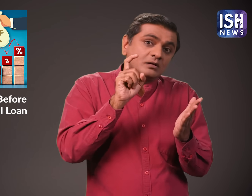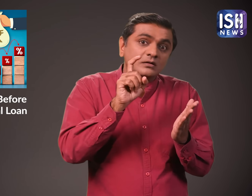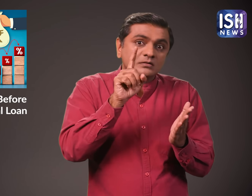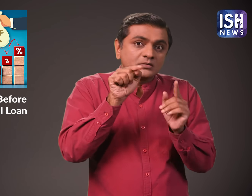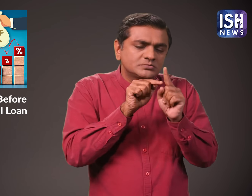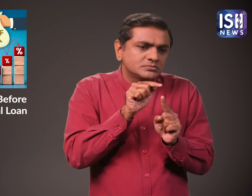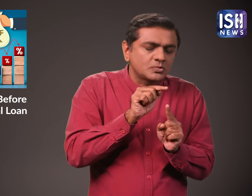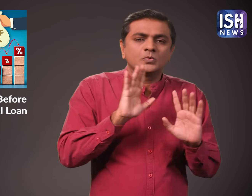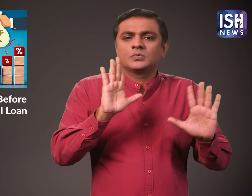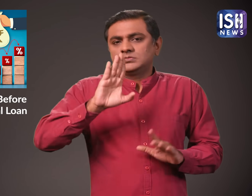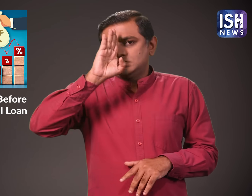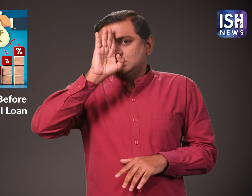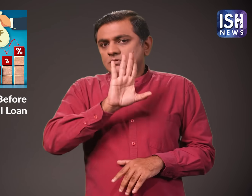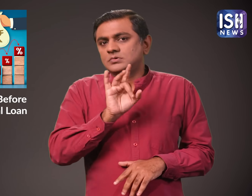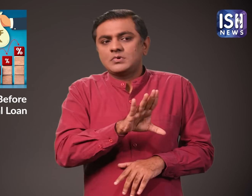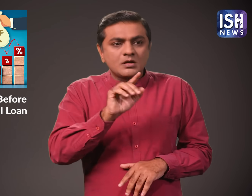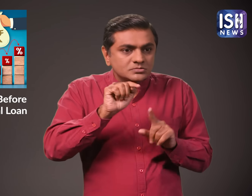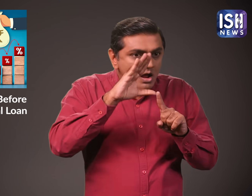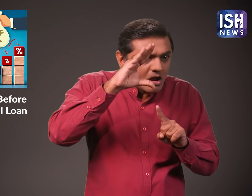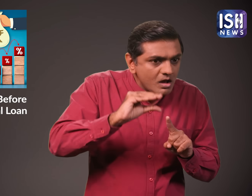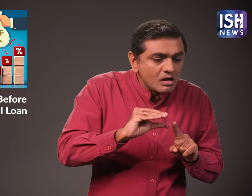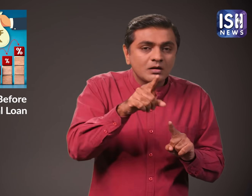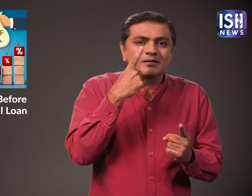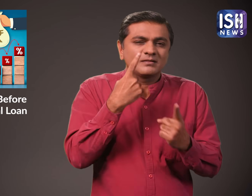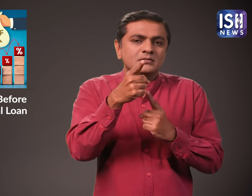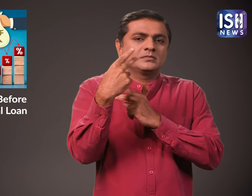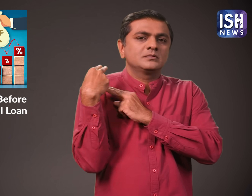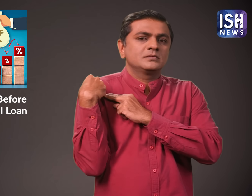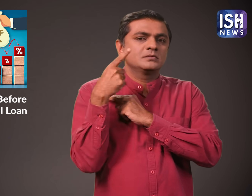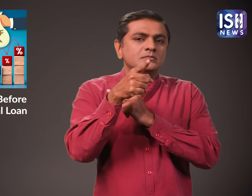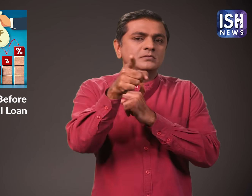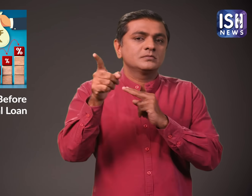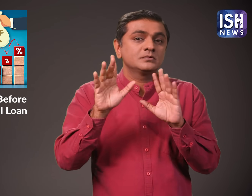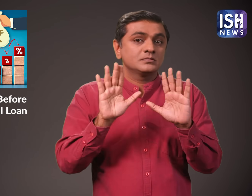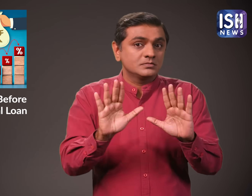Responsibly check whether the interest rates are reasonable or high.